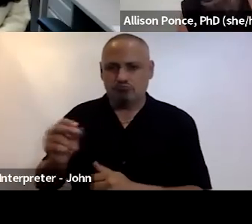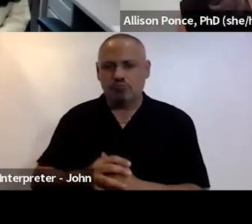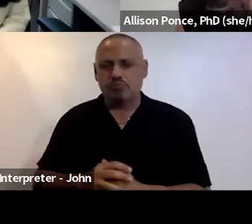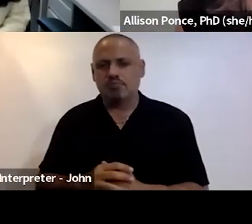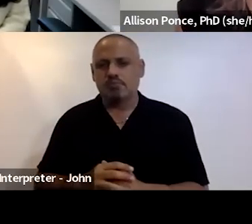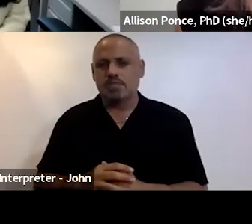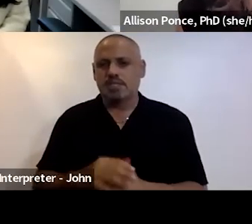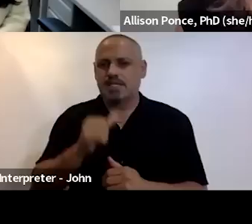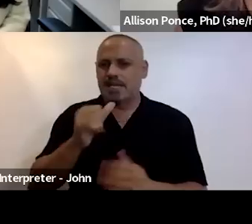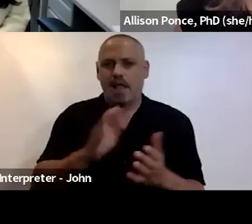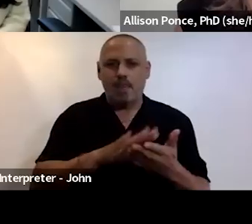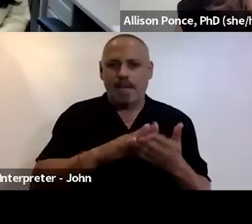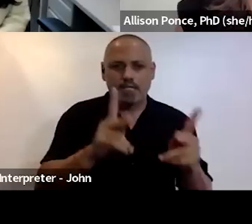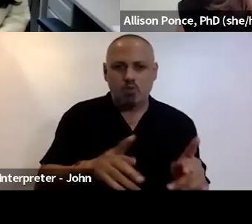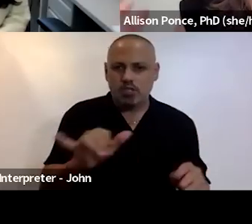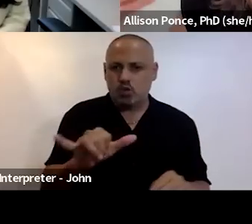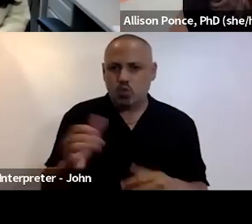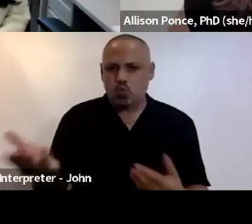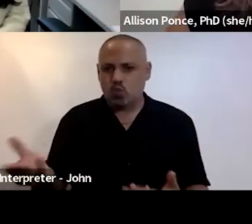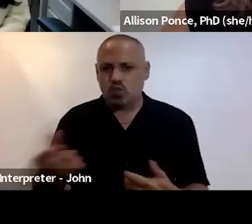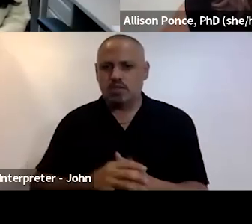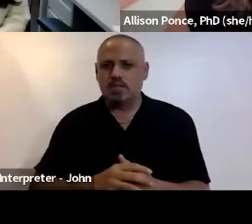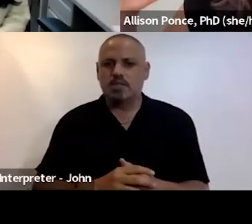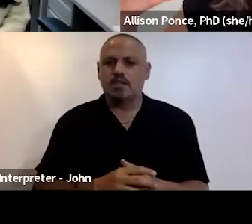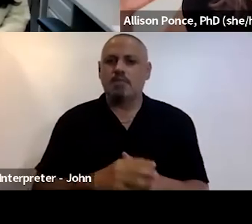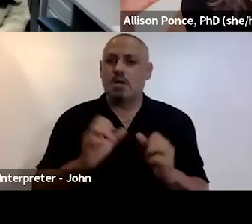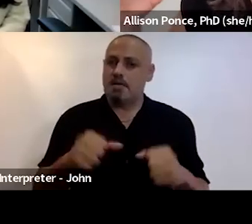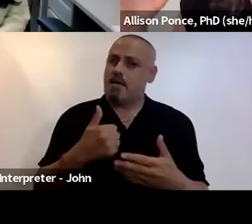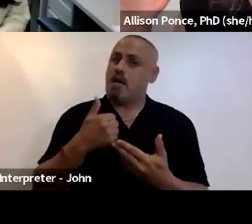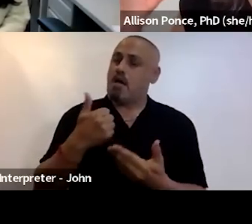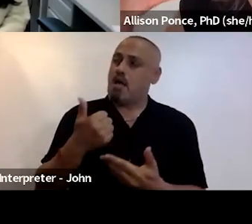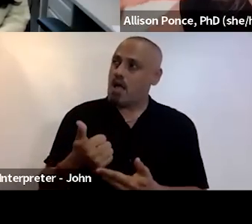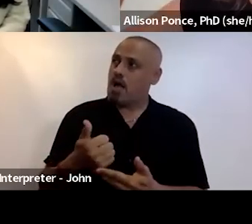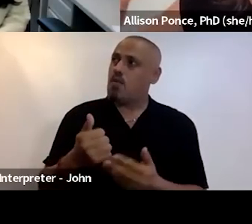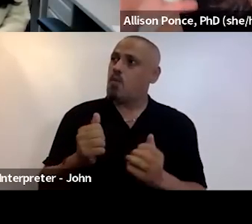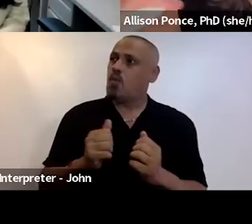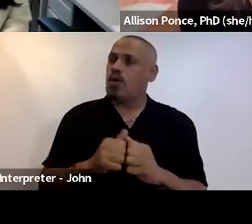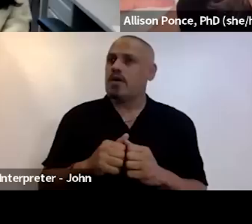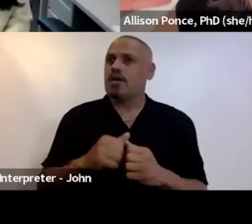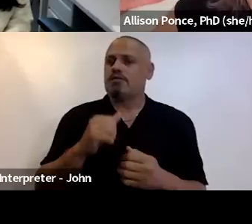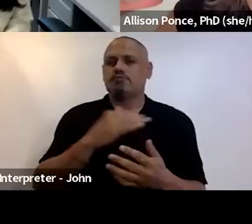and it's not the maintenance person's job to do that either, but it can help with a sort of scope of attitude